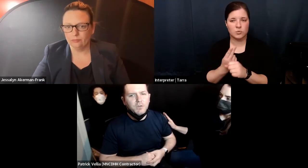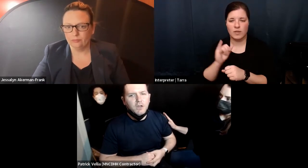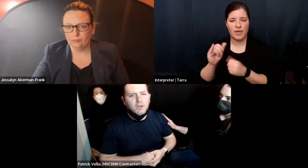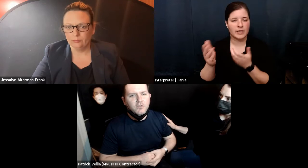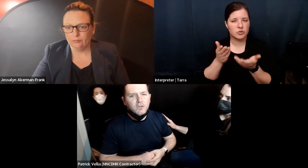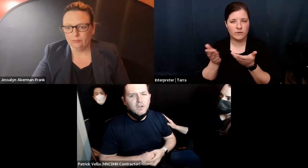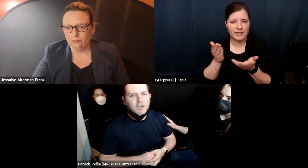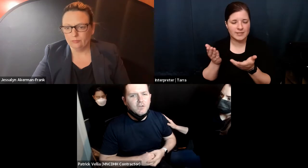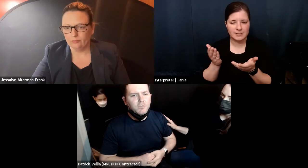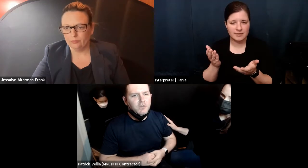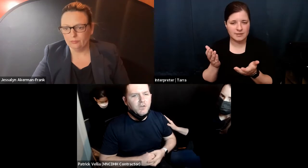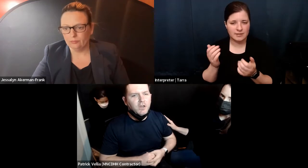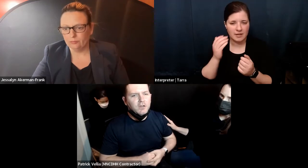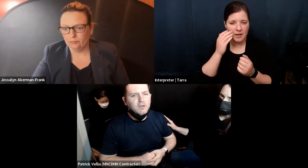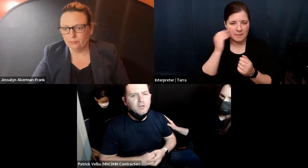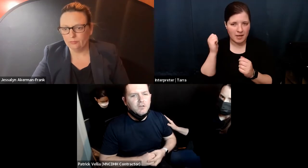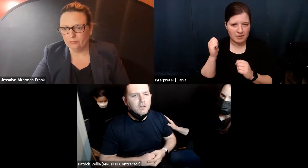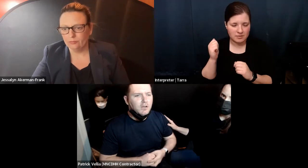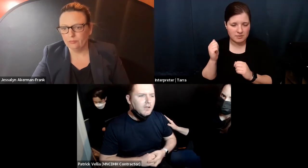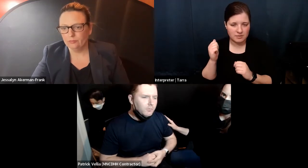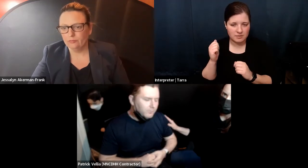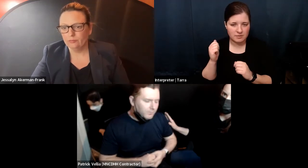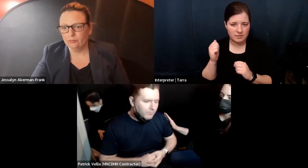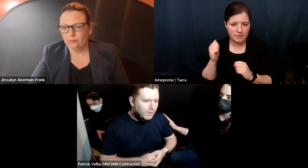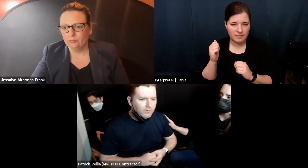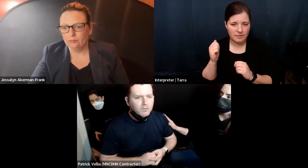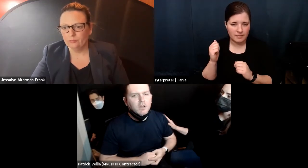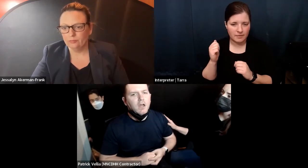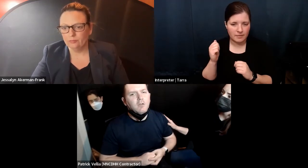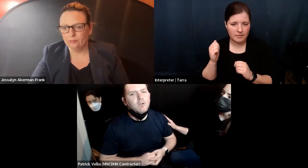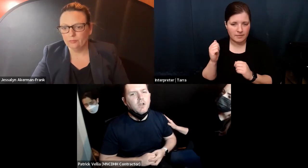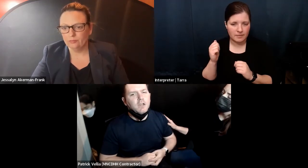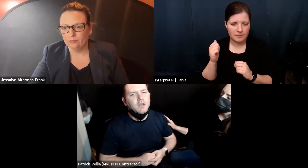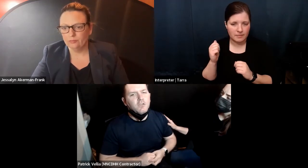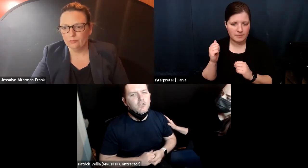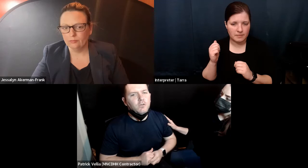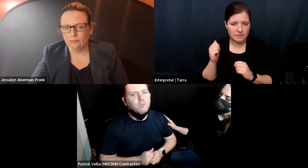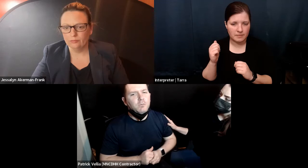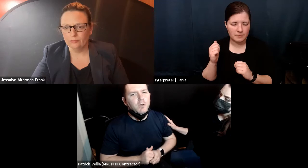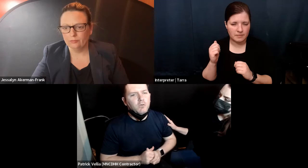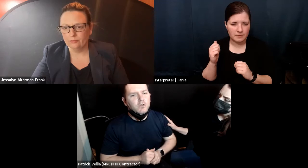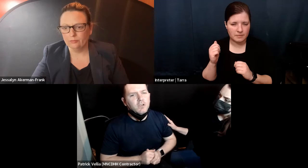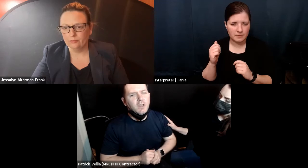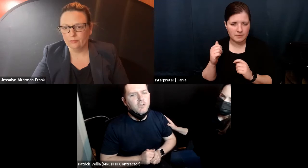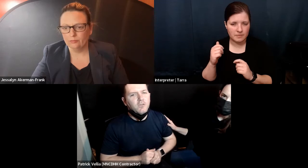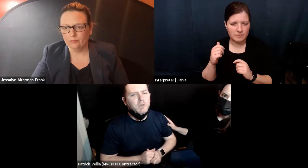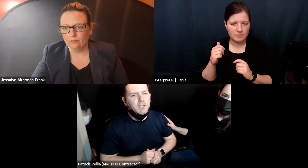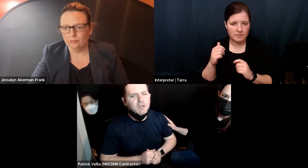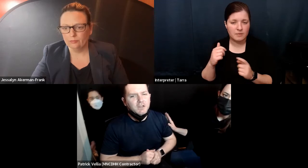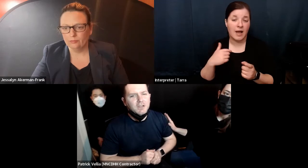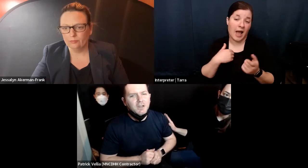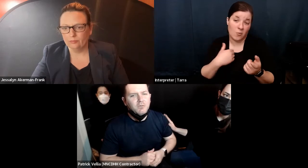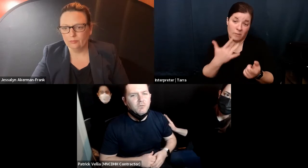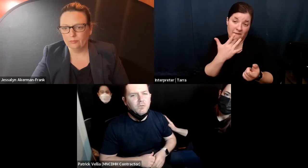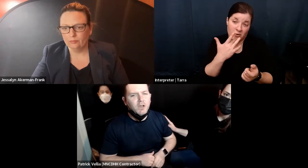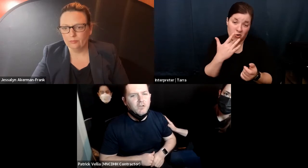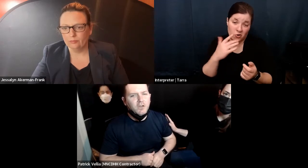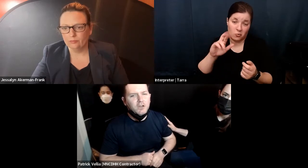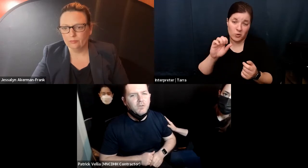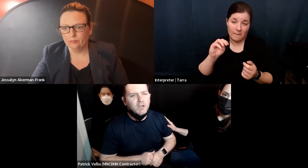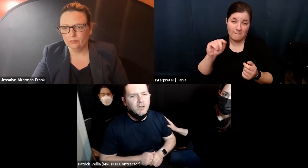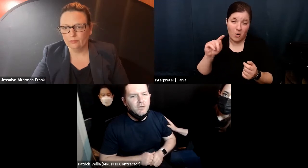Patrick, I will spotlight you next.